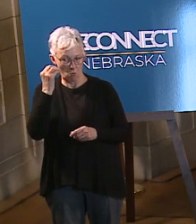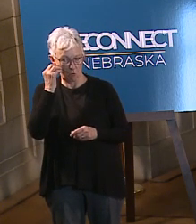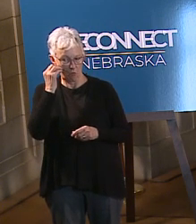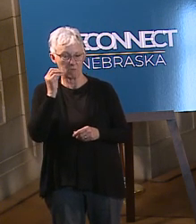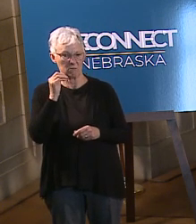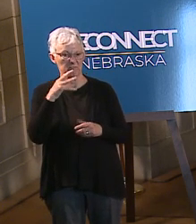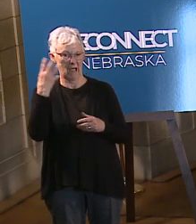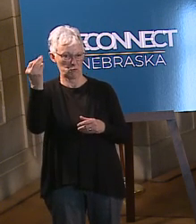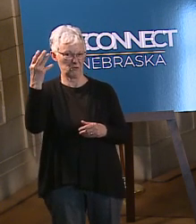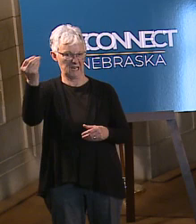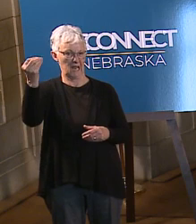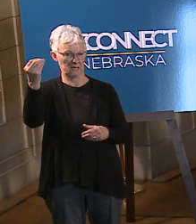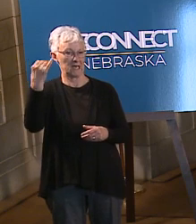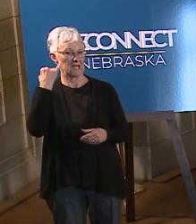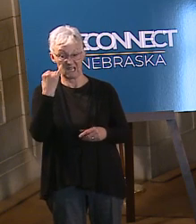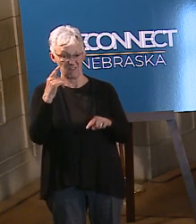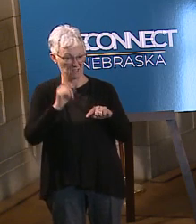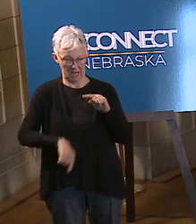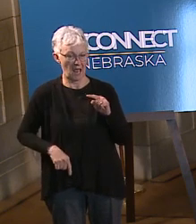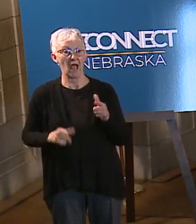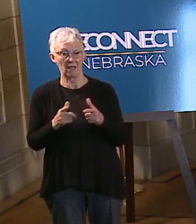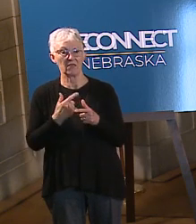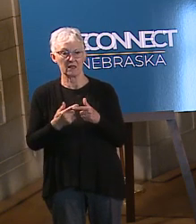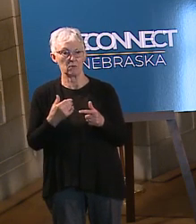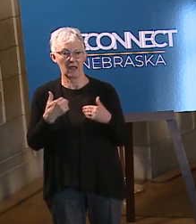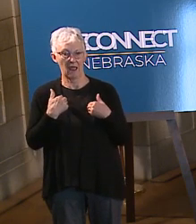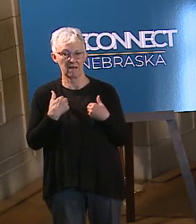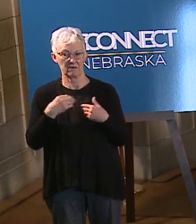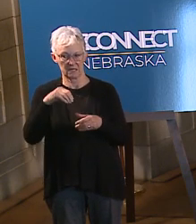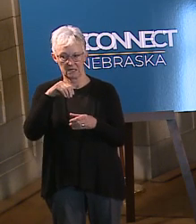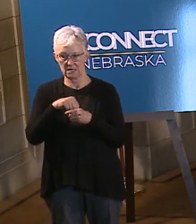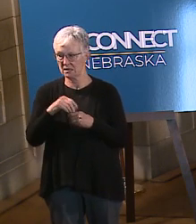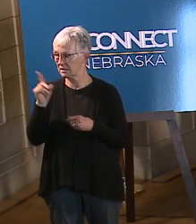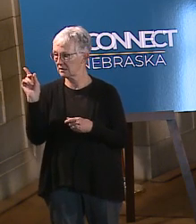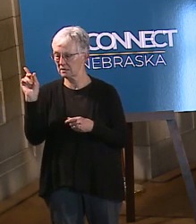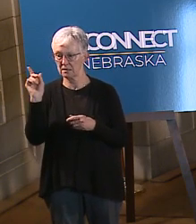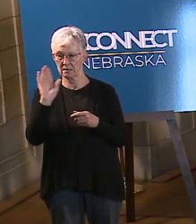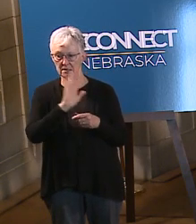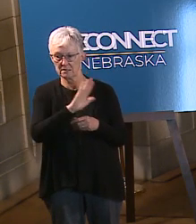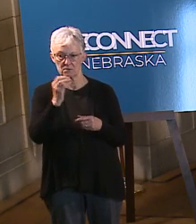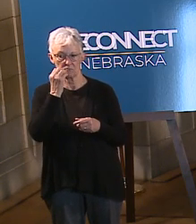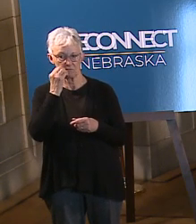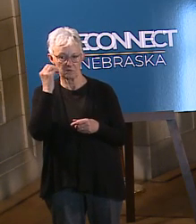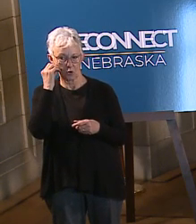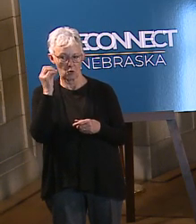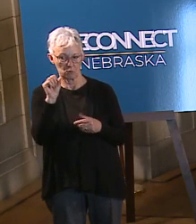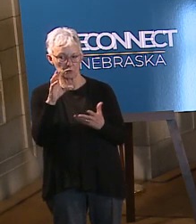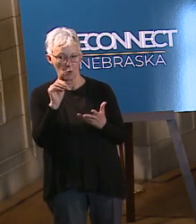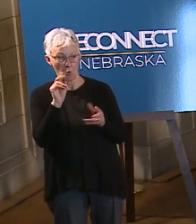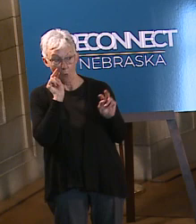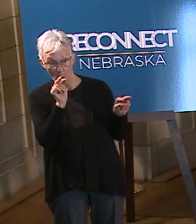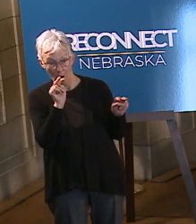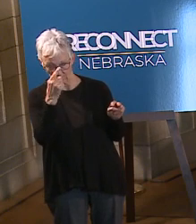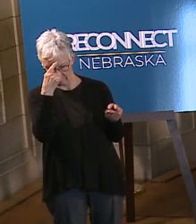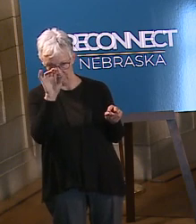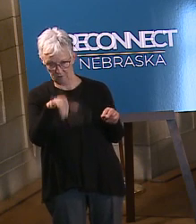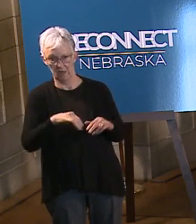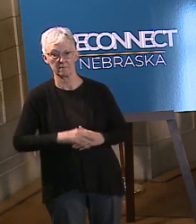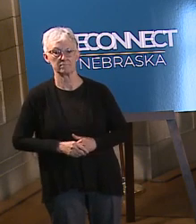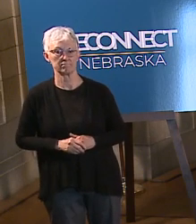TO DO THAT OUTSIDE. IF IT RAINS, WE'LL BE INSIDE THE ROTUNDA.